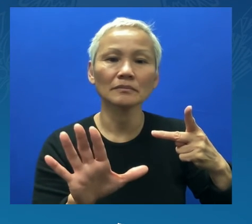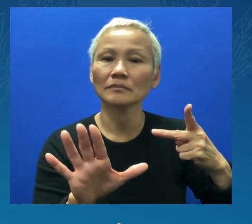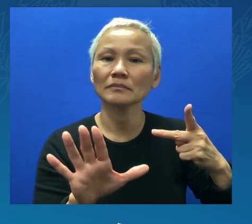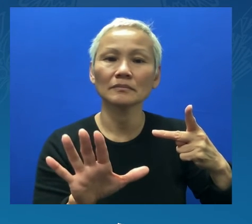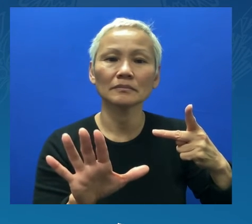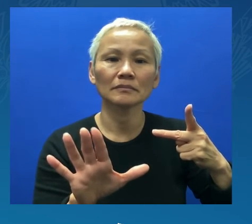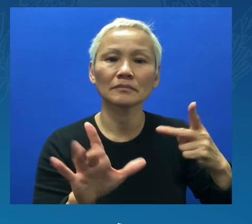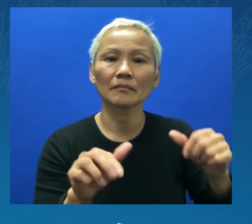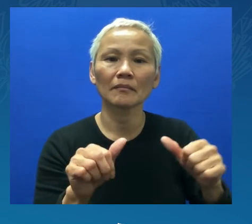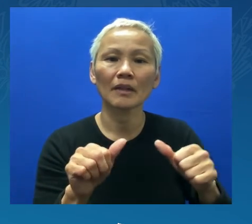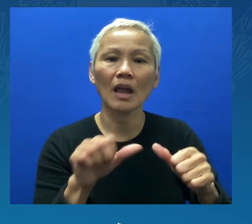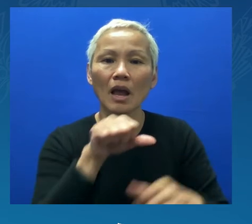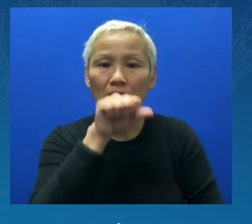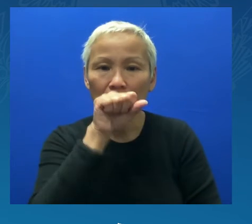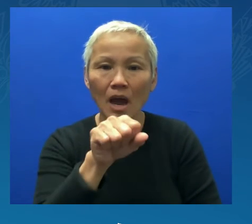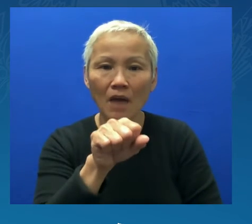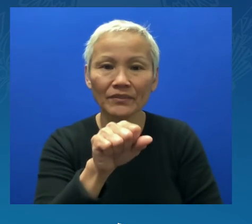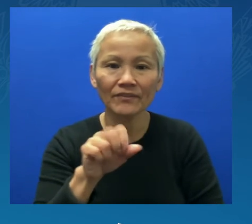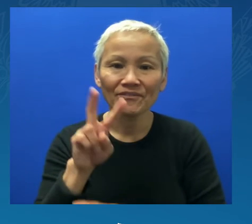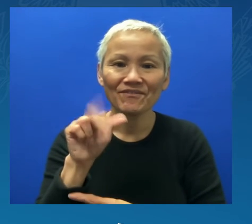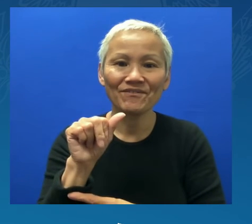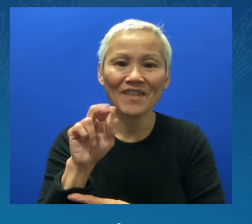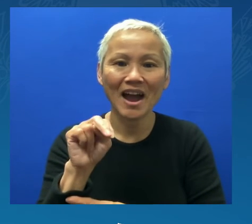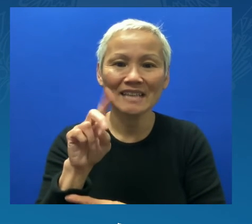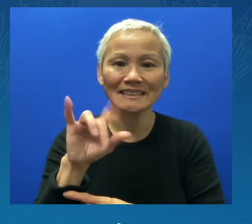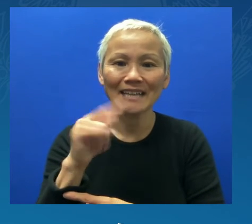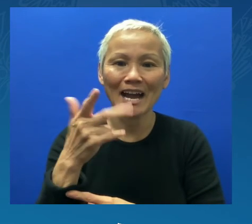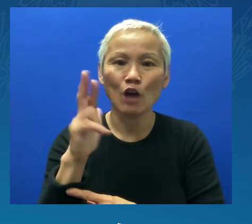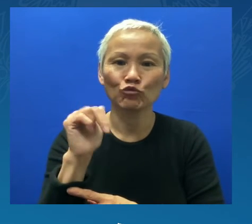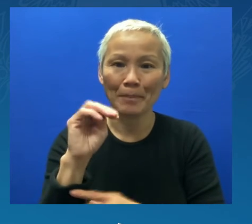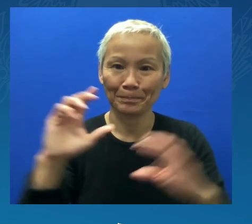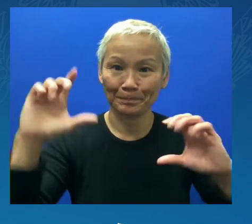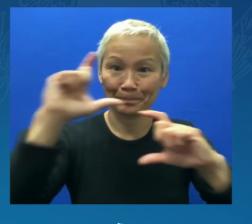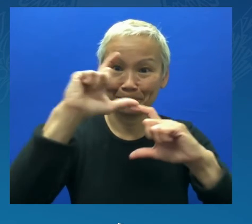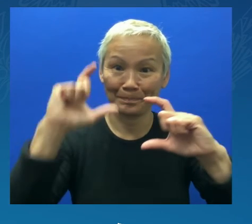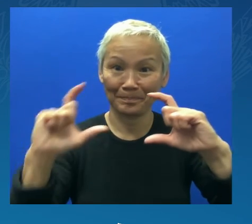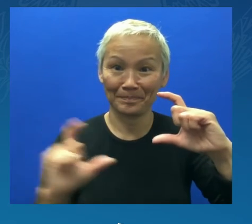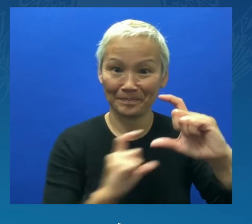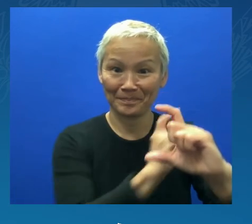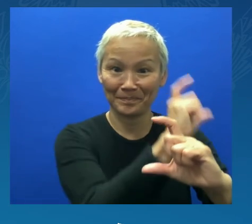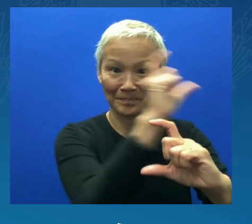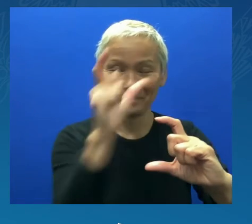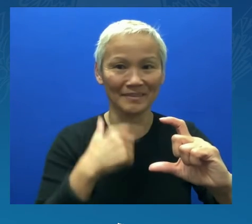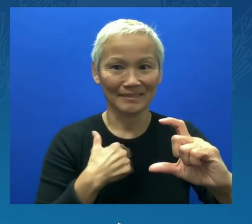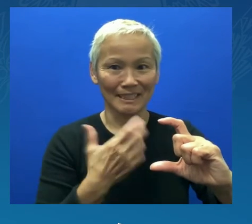I love Venn diagrams -- you know, the three circles. Dr. Espey: The Vice President: I love Venn di- -- you're just cracking up, right?